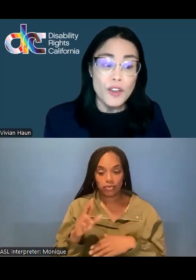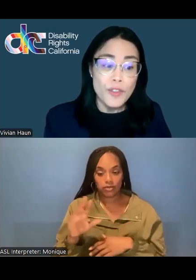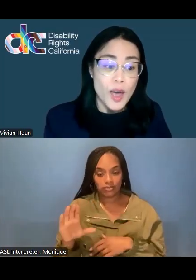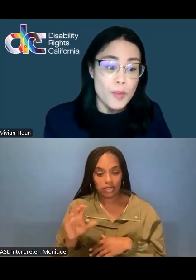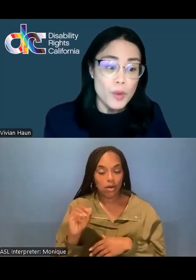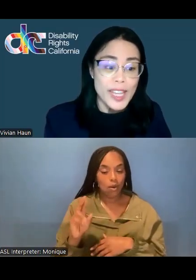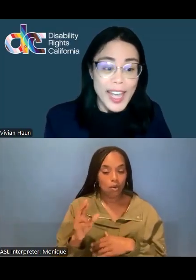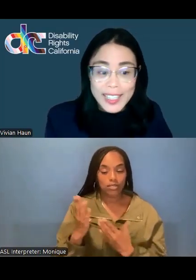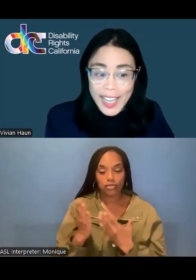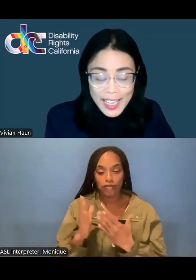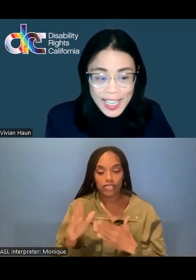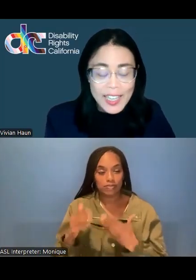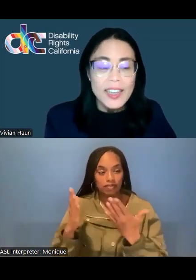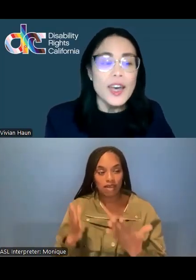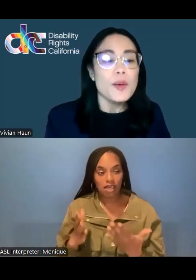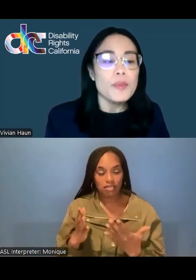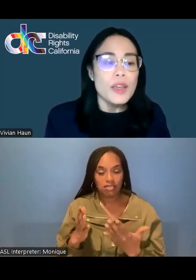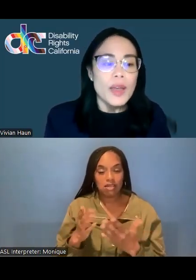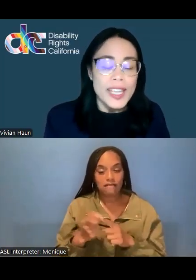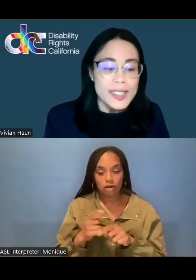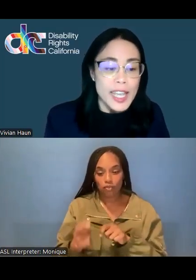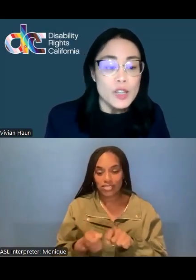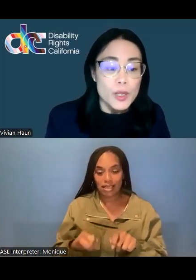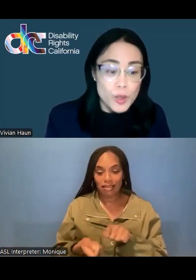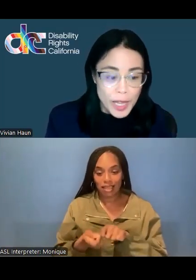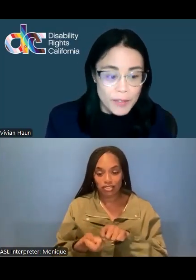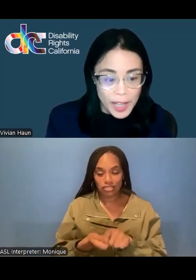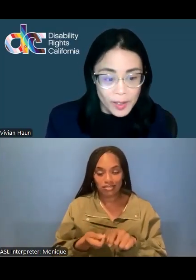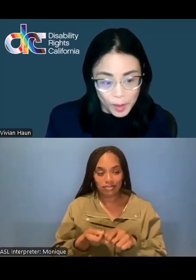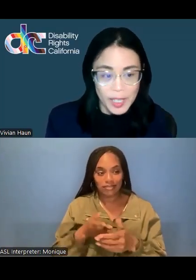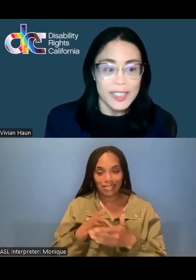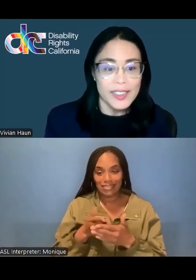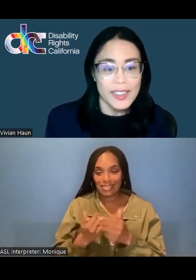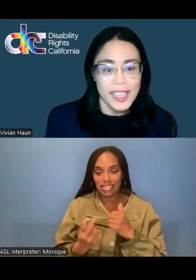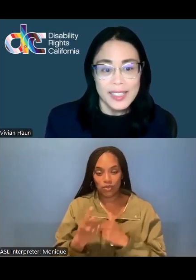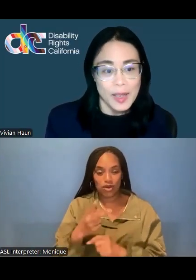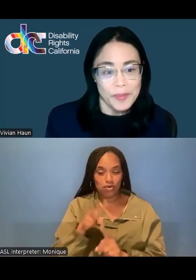from retaliating, against anyone who might file a complaint against them.